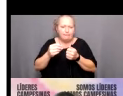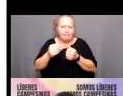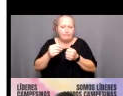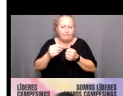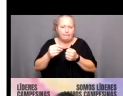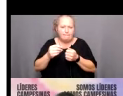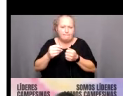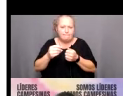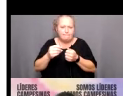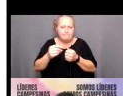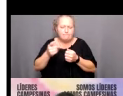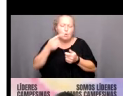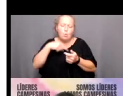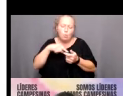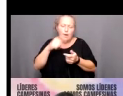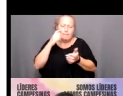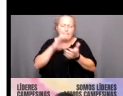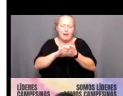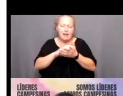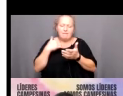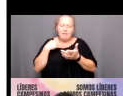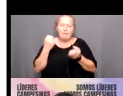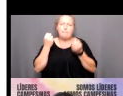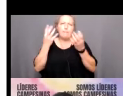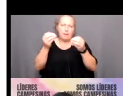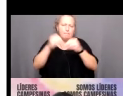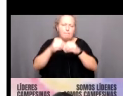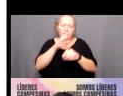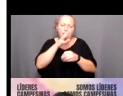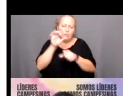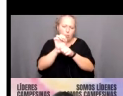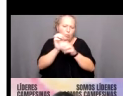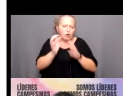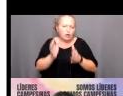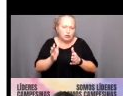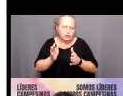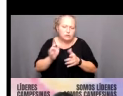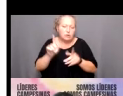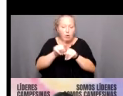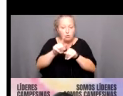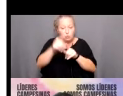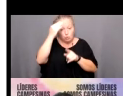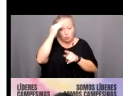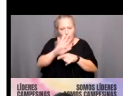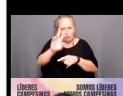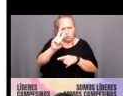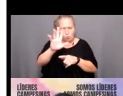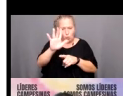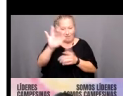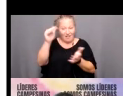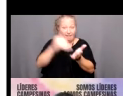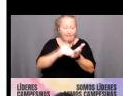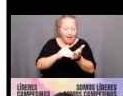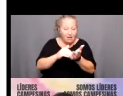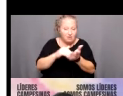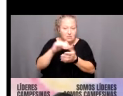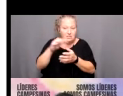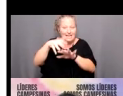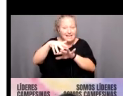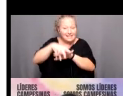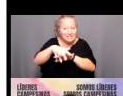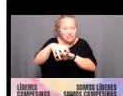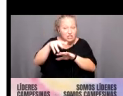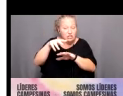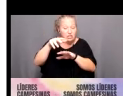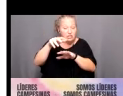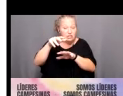know there are about 25,000 indigenous residents from southern Mexico. This